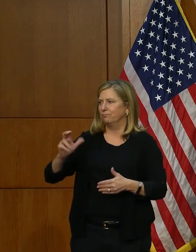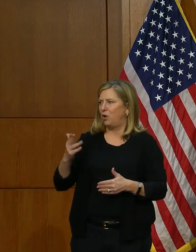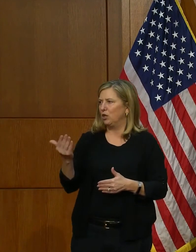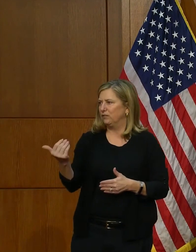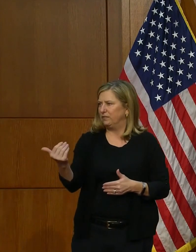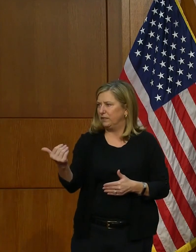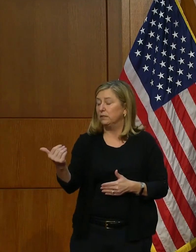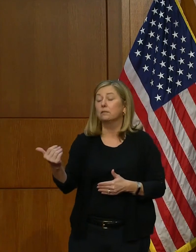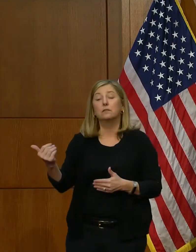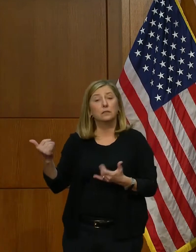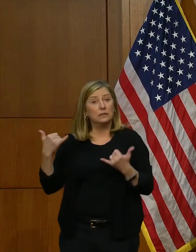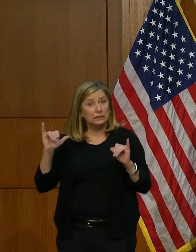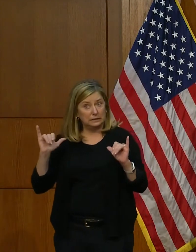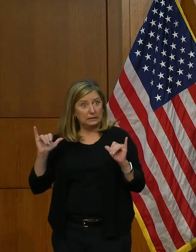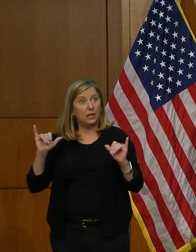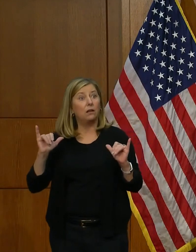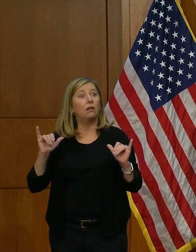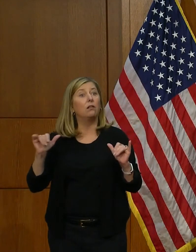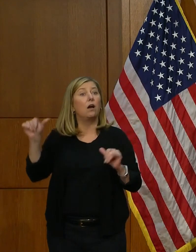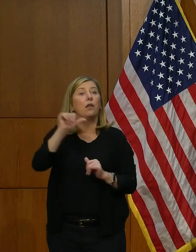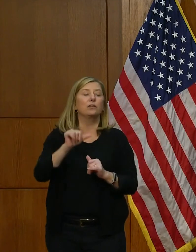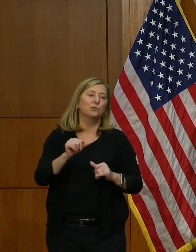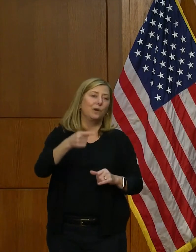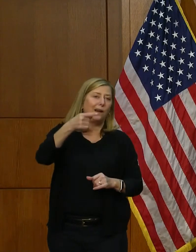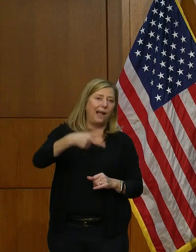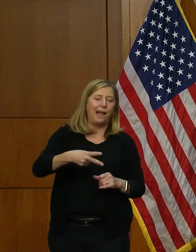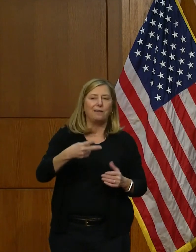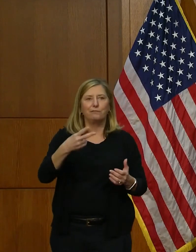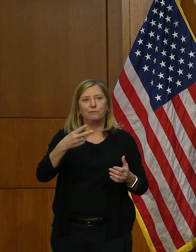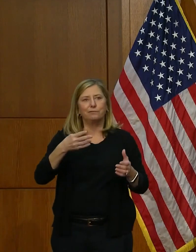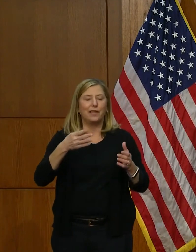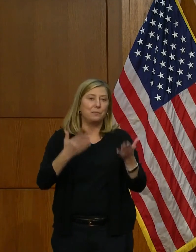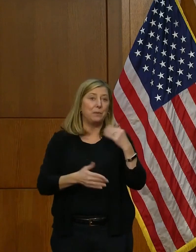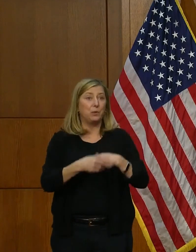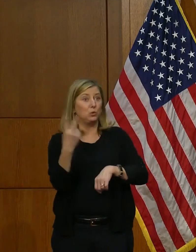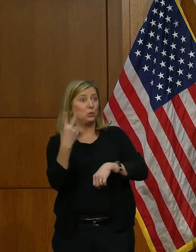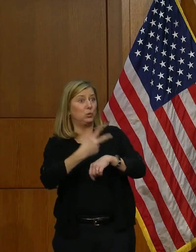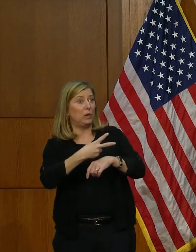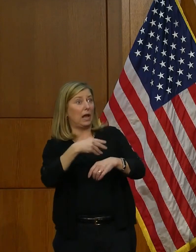MAURIN PERSON OPENING AS WE APPROACH MARCH, 15TH. THERE MANY SCHOOL VISIONS THAT HAVE